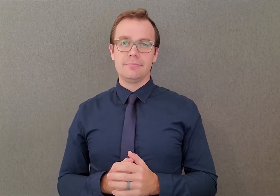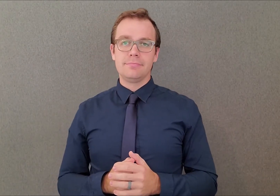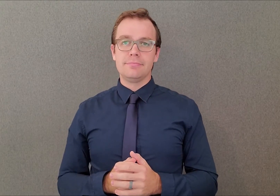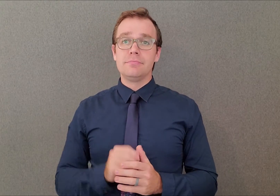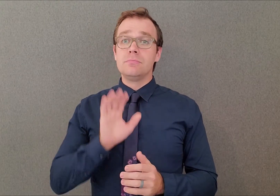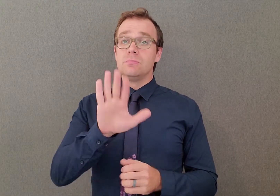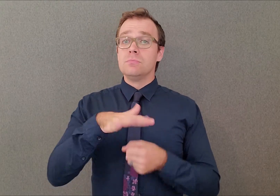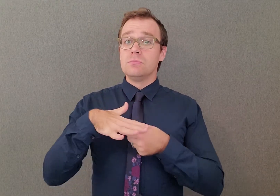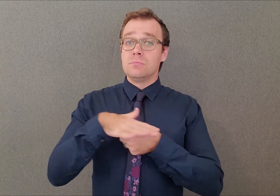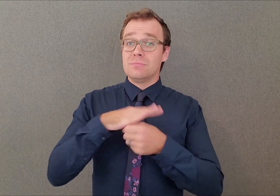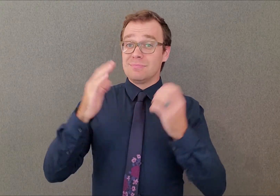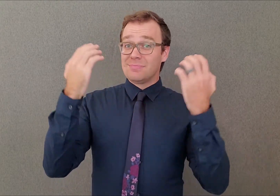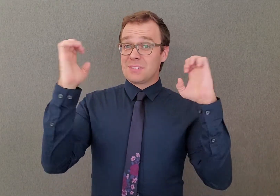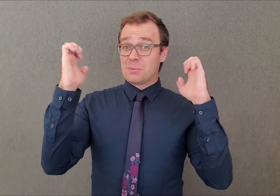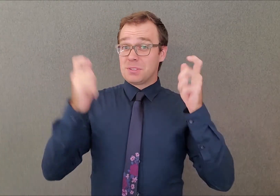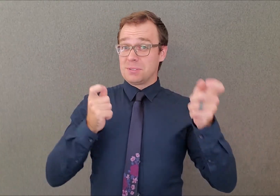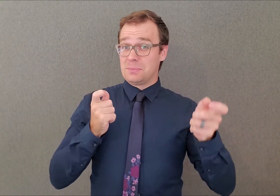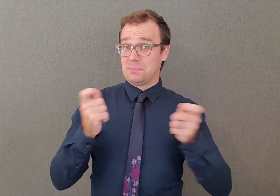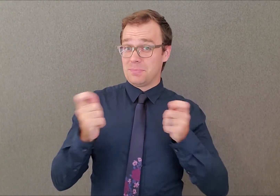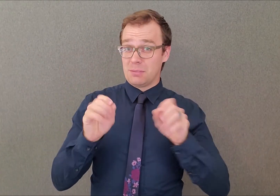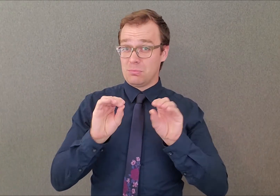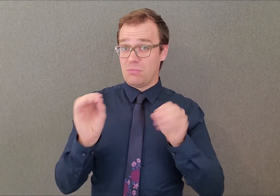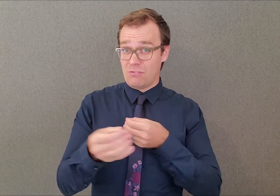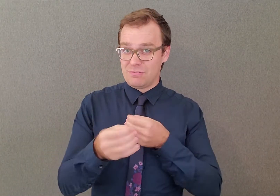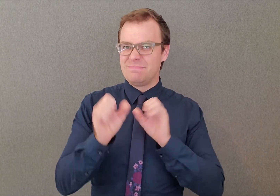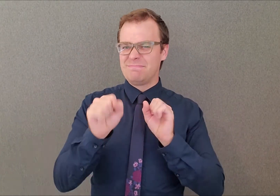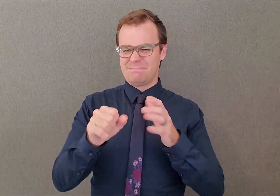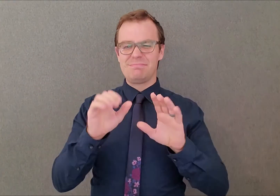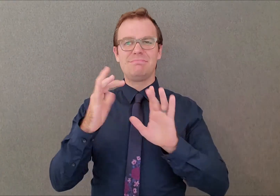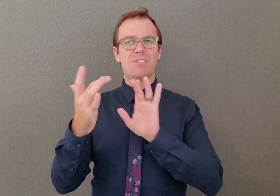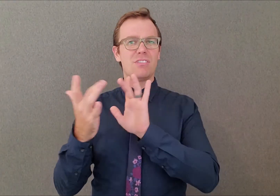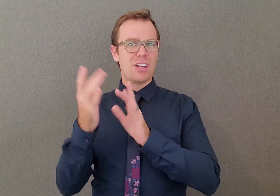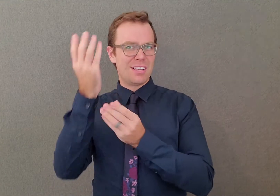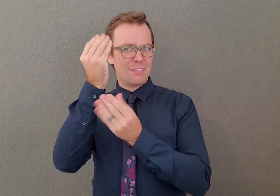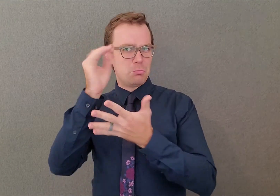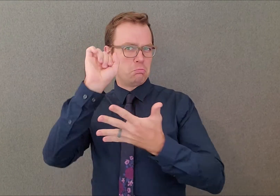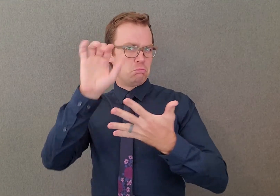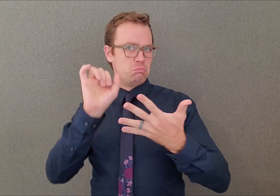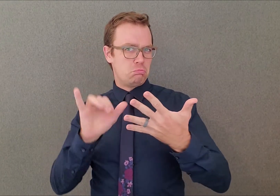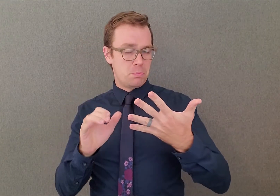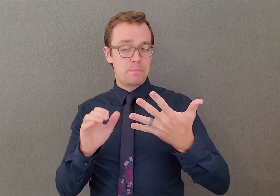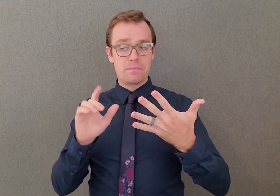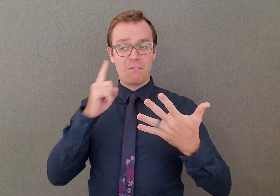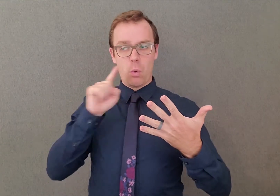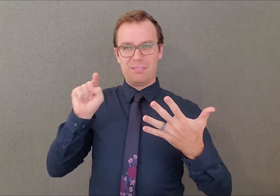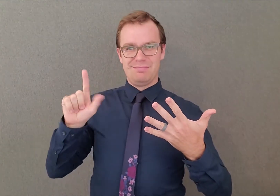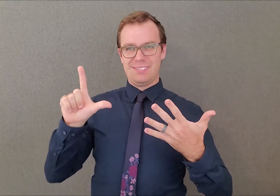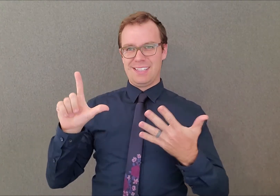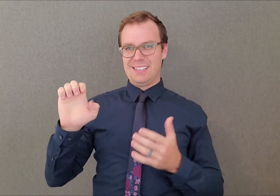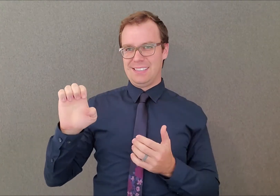Your local emergency management office can provide contact information on the LEPCs